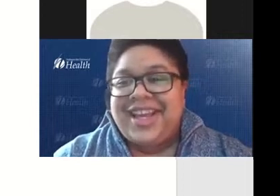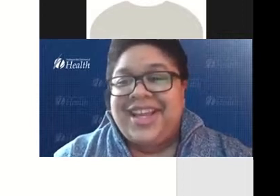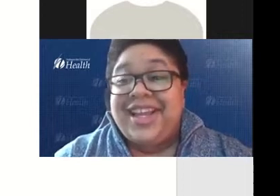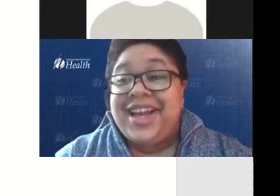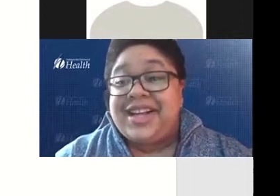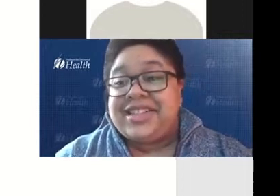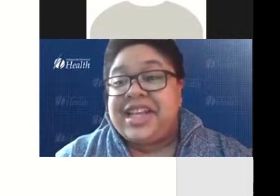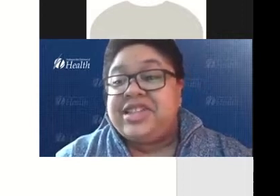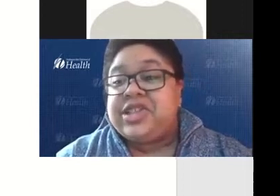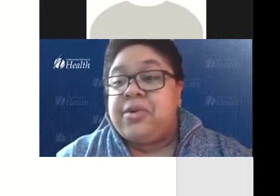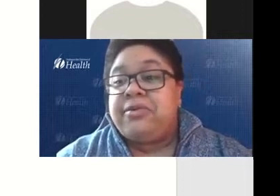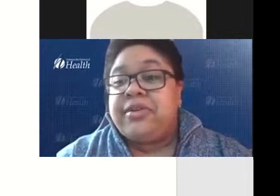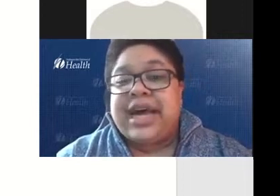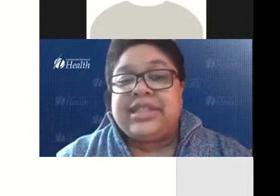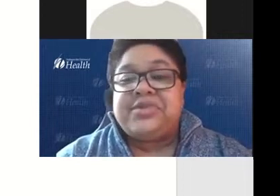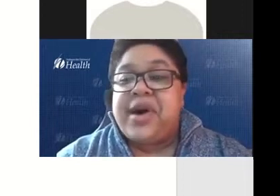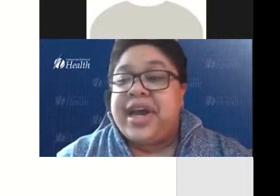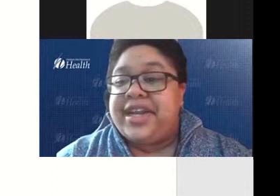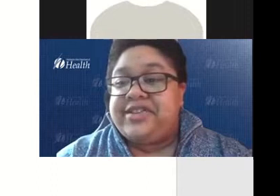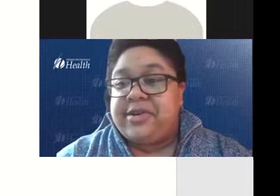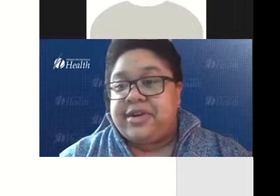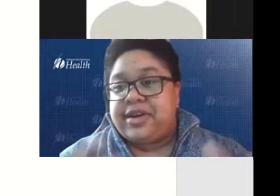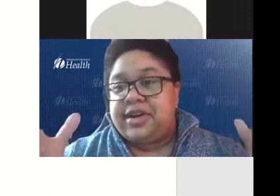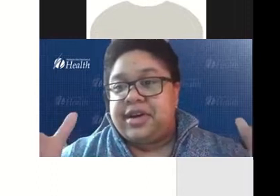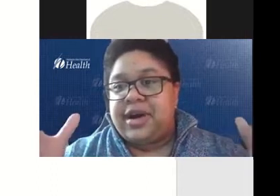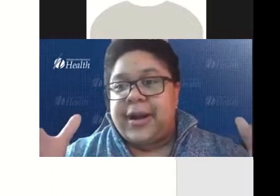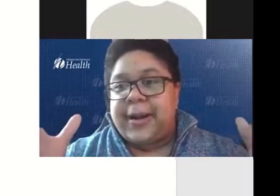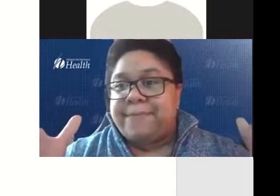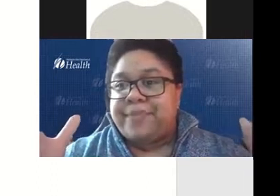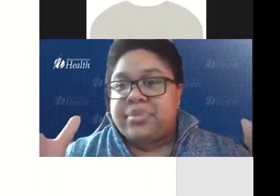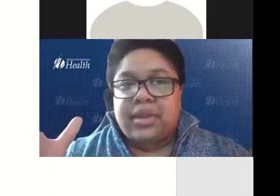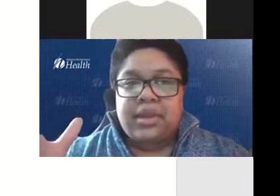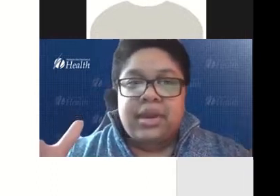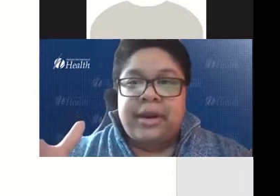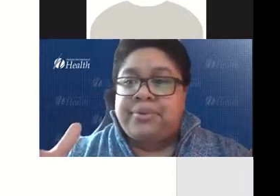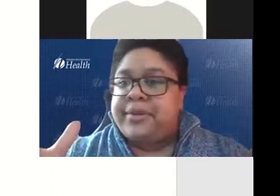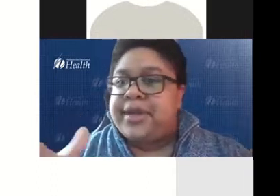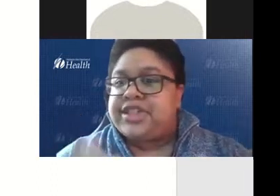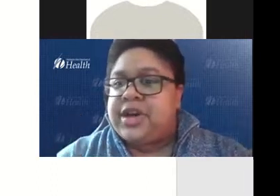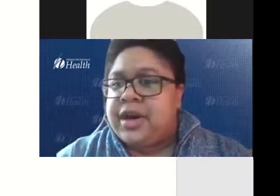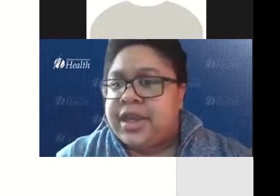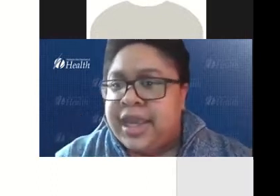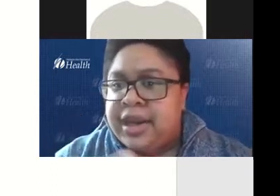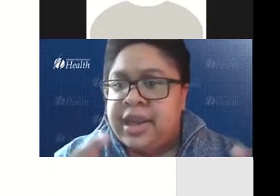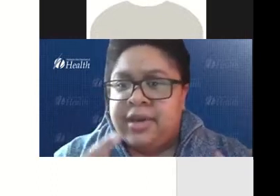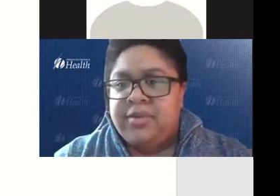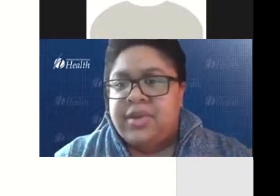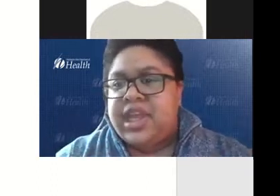Yes, and so that's why I took a pretty big chunk and really got down